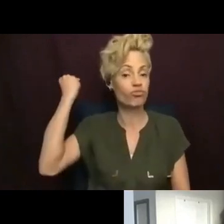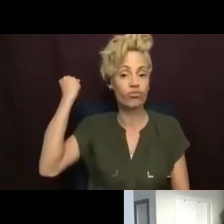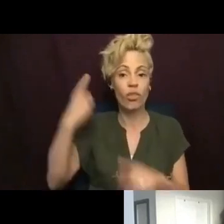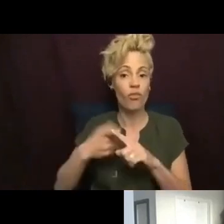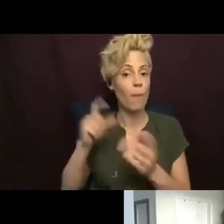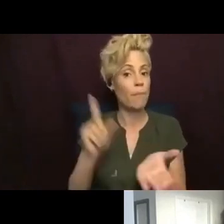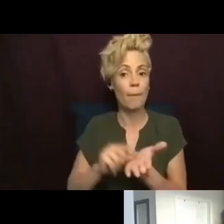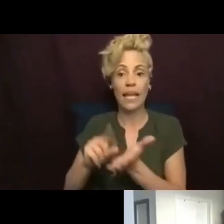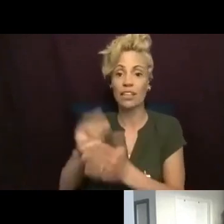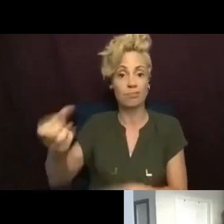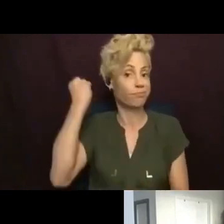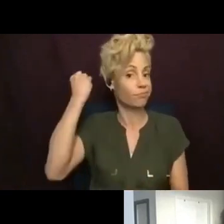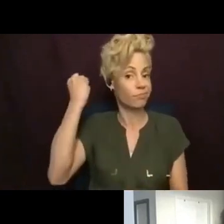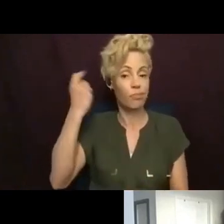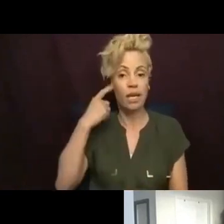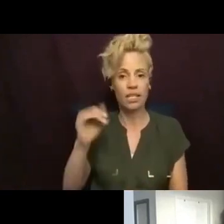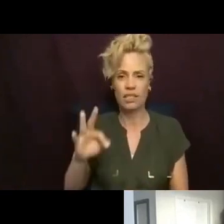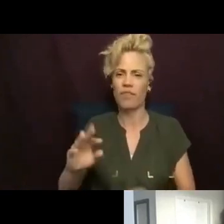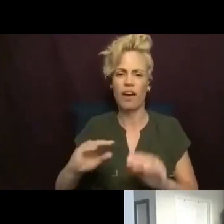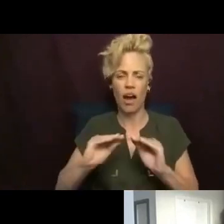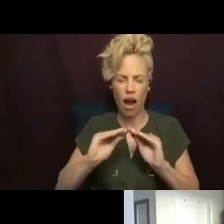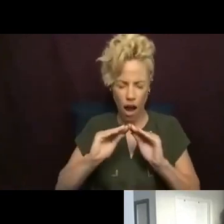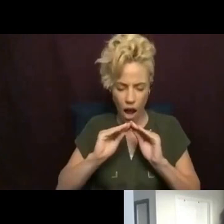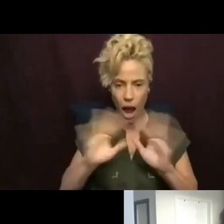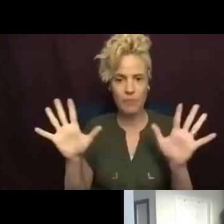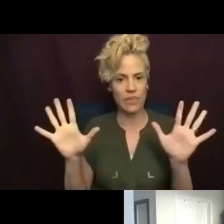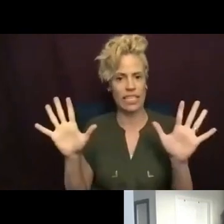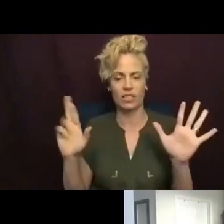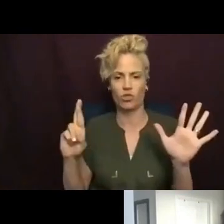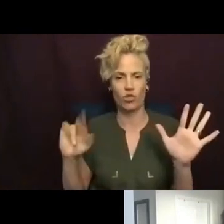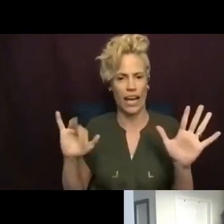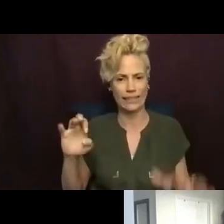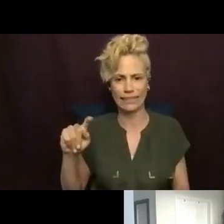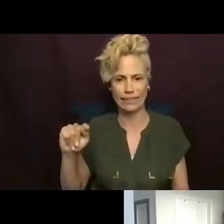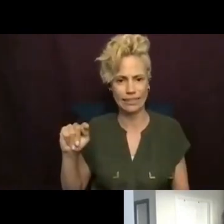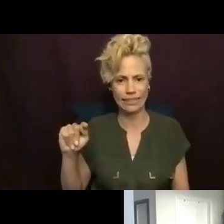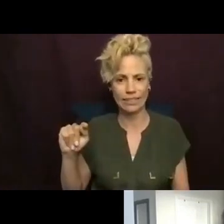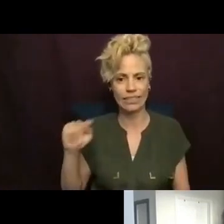due to very obviously racist imagery in some of them.